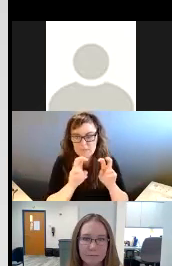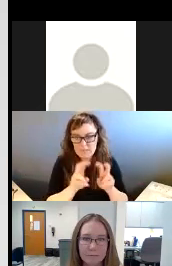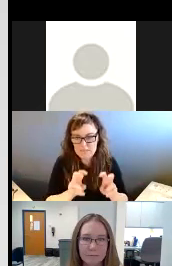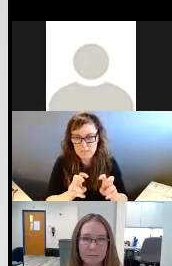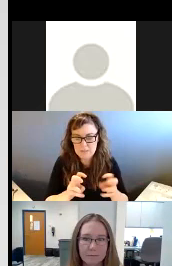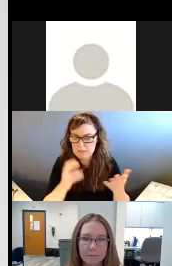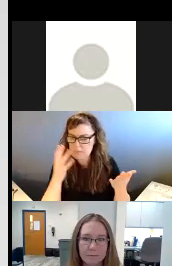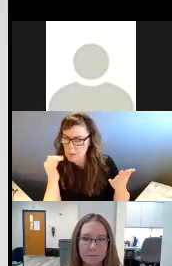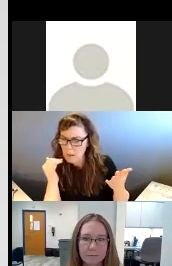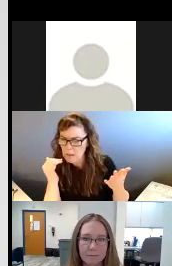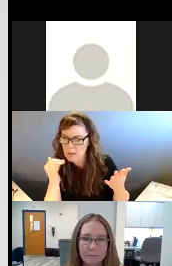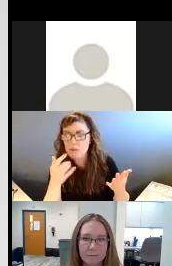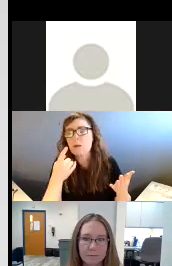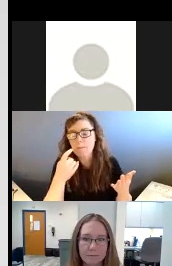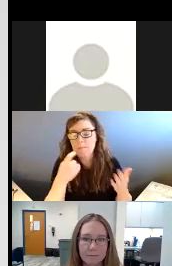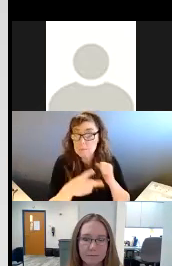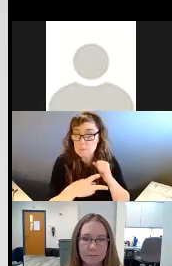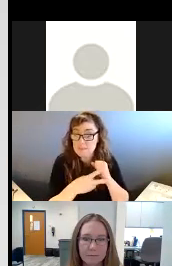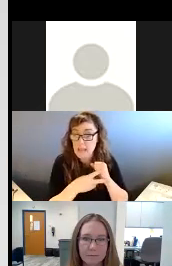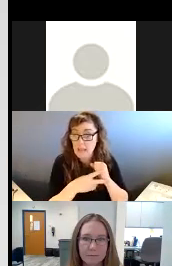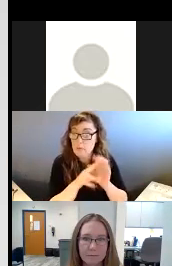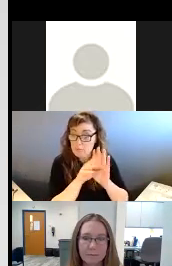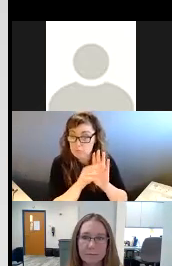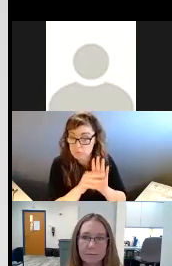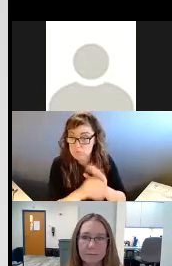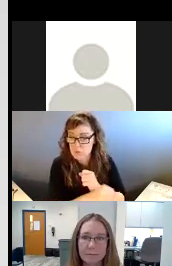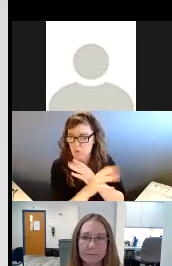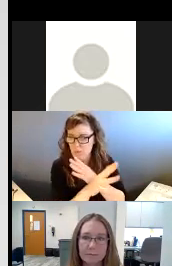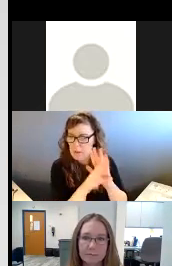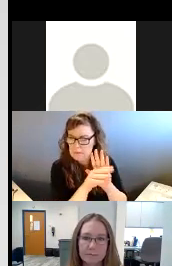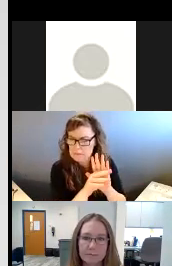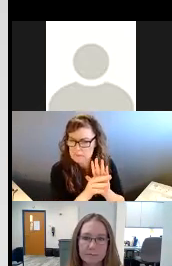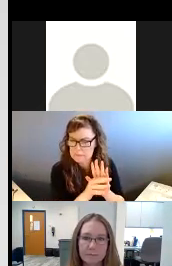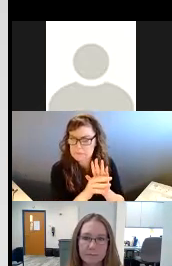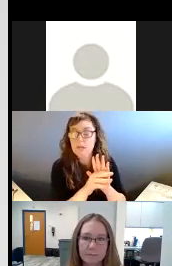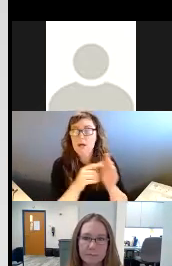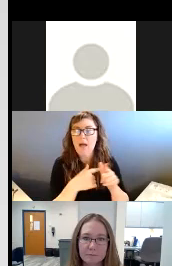WRITE-UP TO THE CLINICIANS CAN GO BACK IN, TAKE SNAPSHOTS OF THE HOME THEY WERE LOOKING AT IN THE